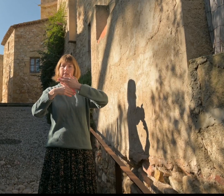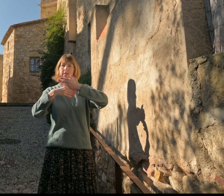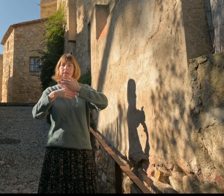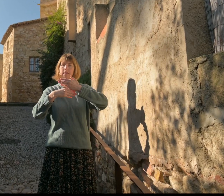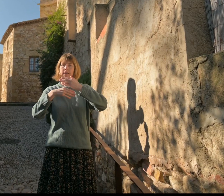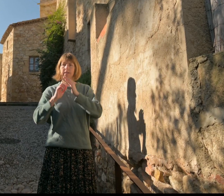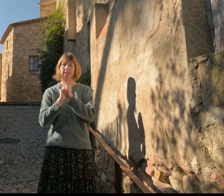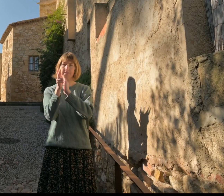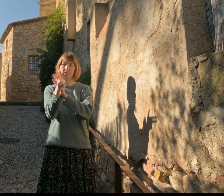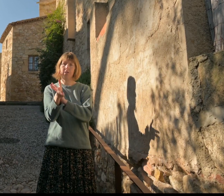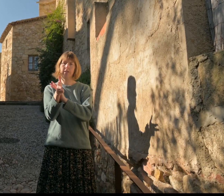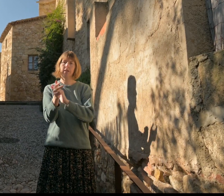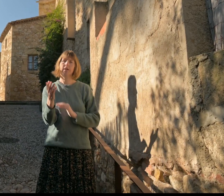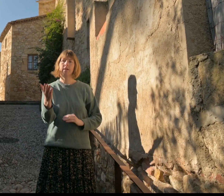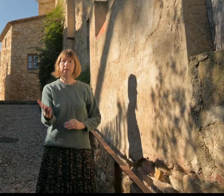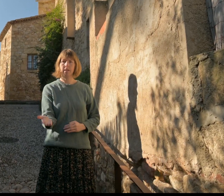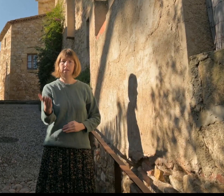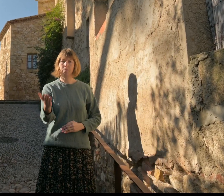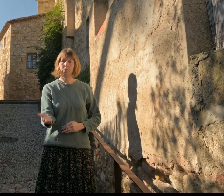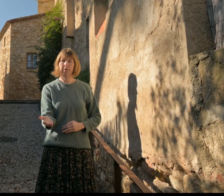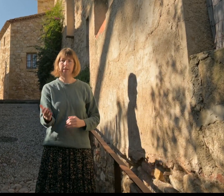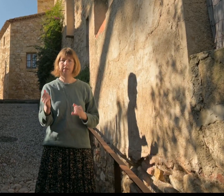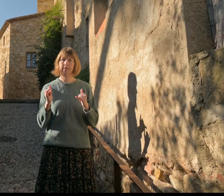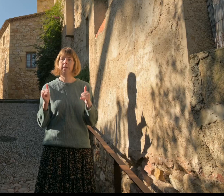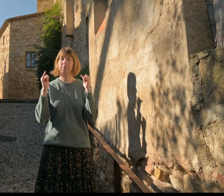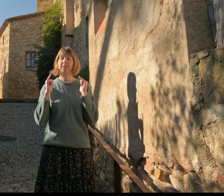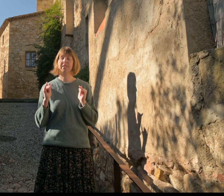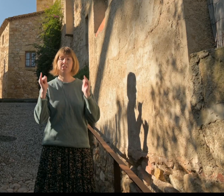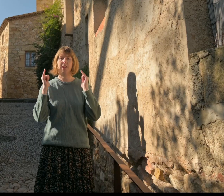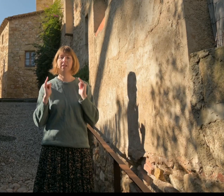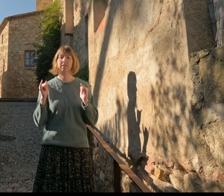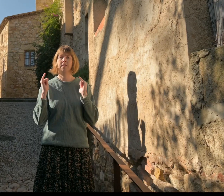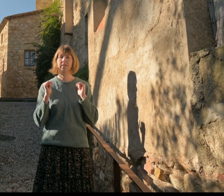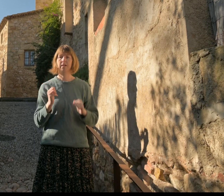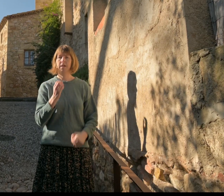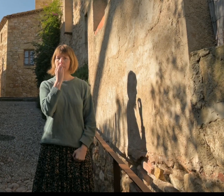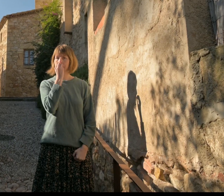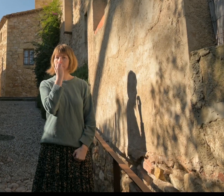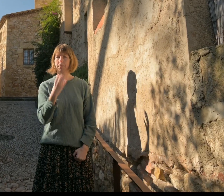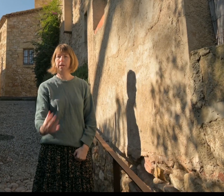full of history that make up an ensemble declared